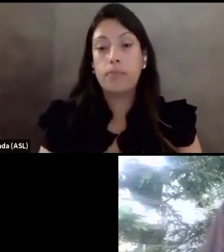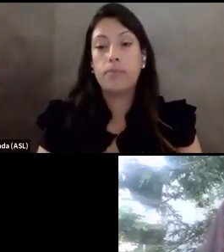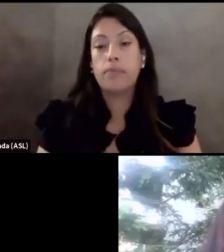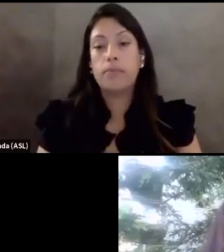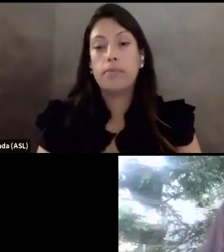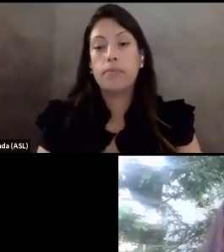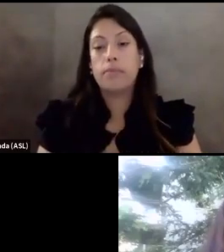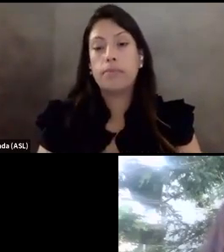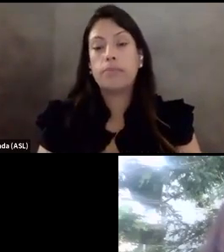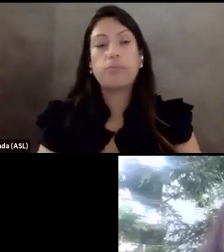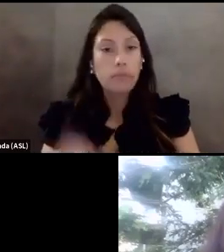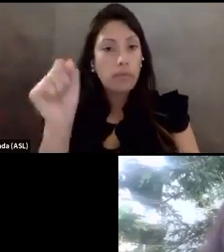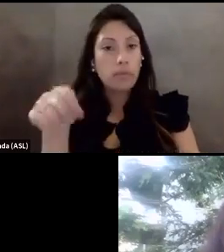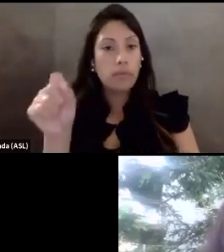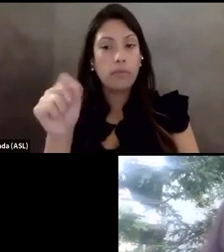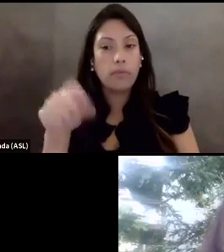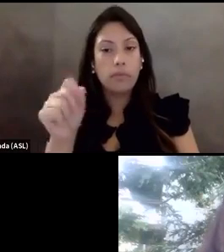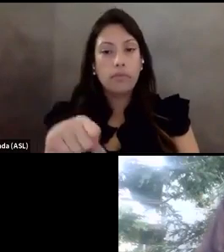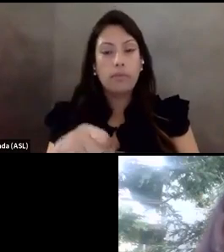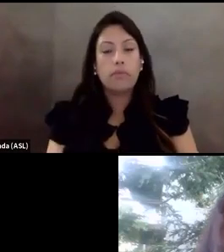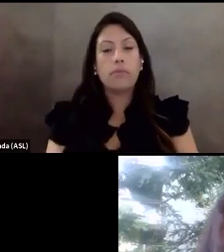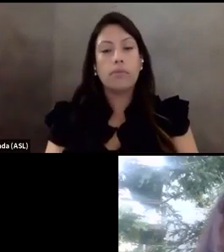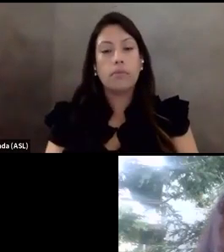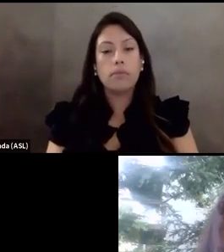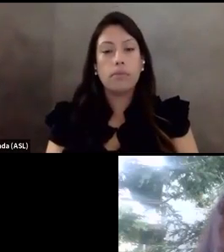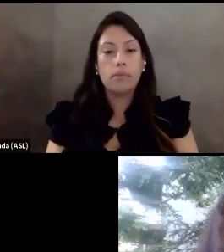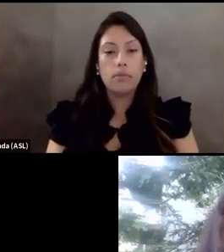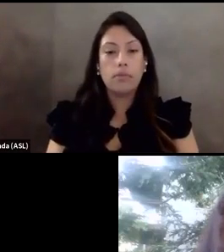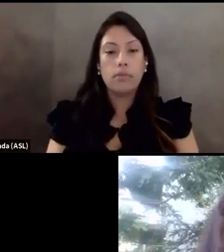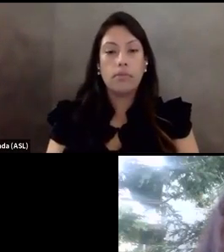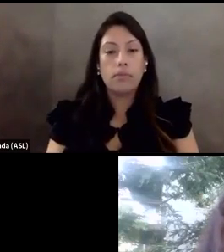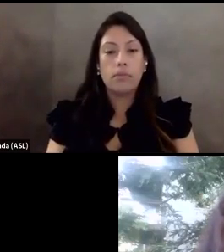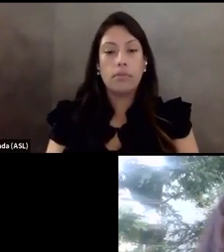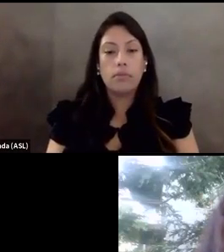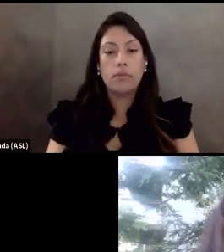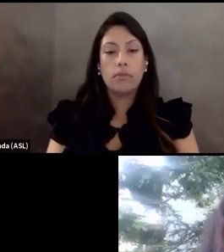You know, I wanted to sort of ask a